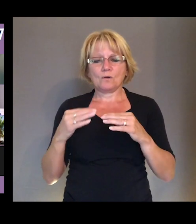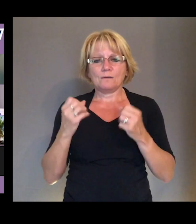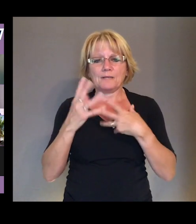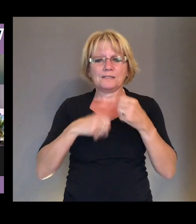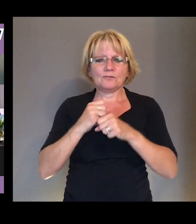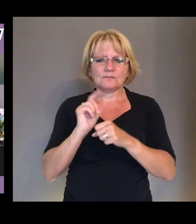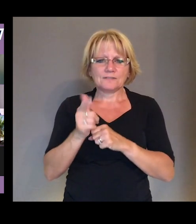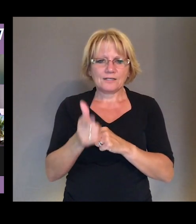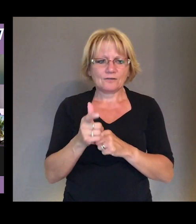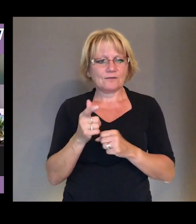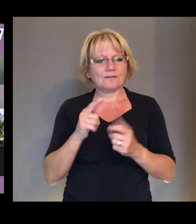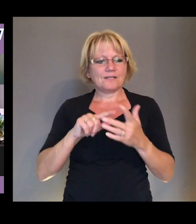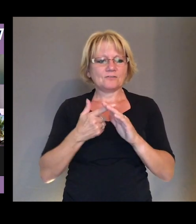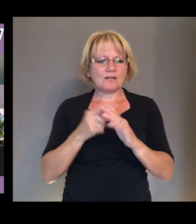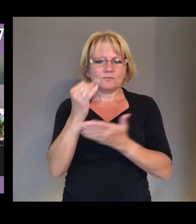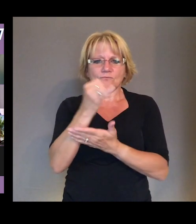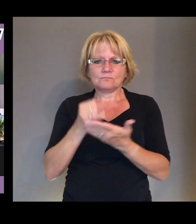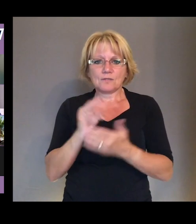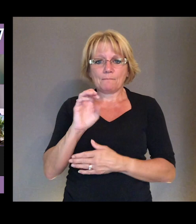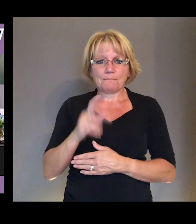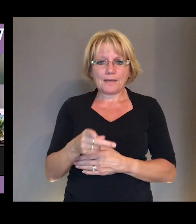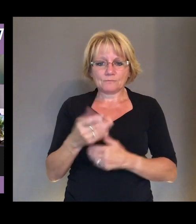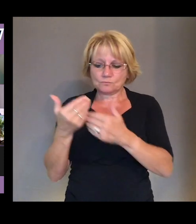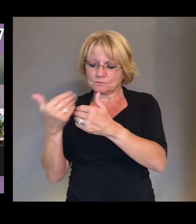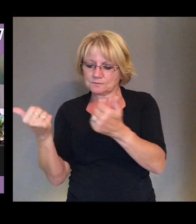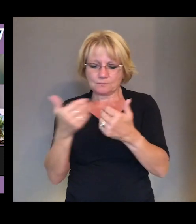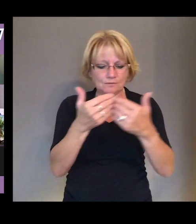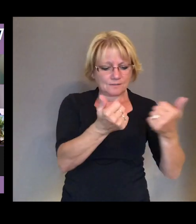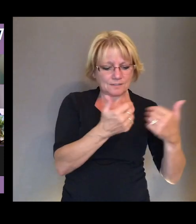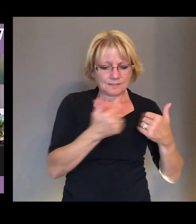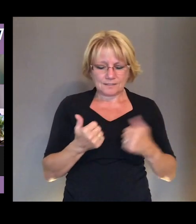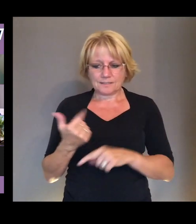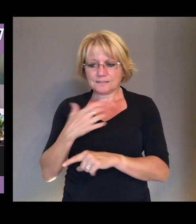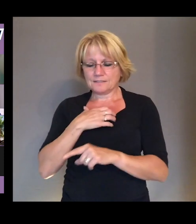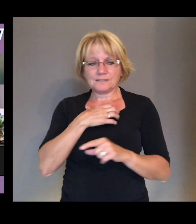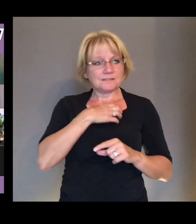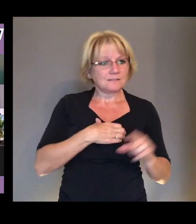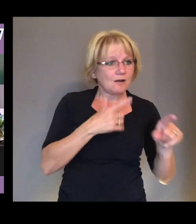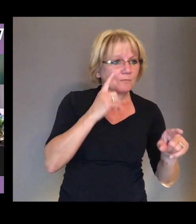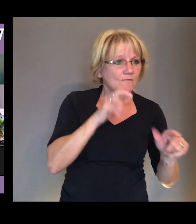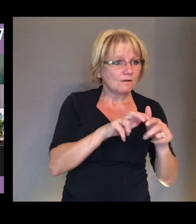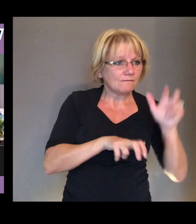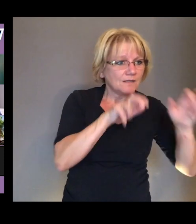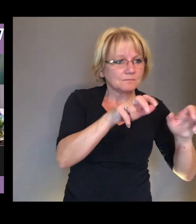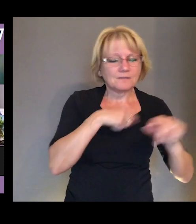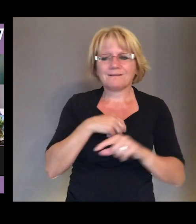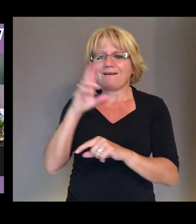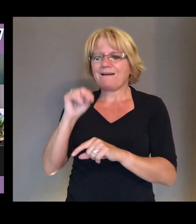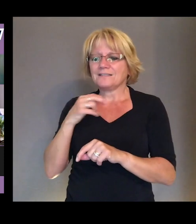many government agencies started to draw maps, dividing cities into sections that were either desirable or undesirable for investment.